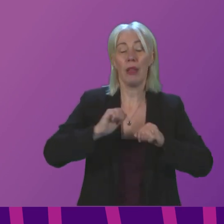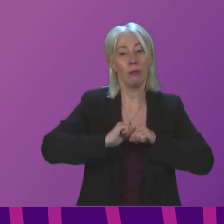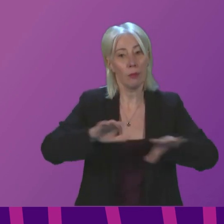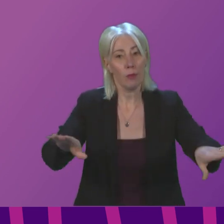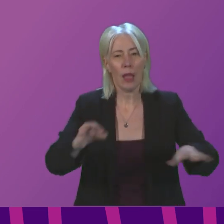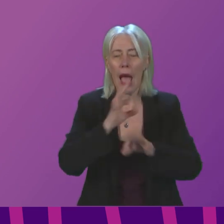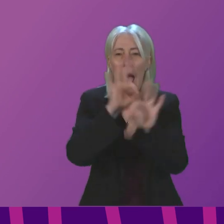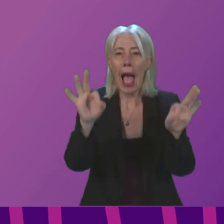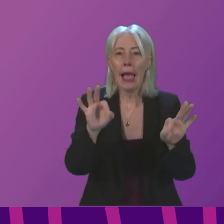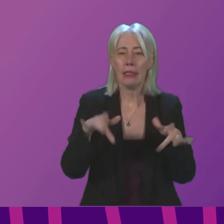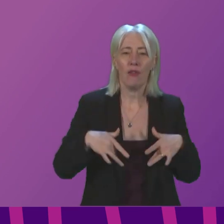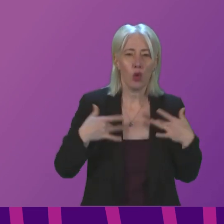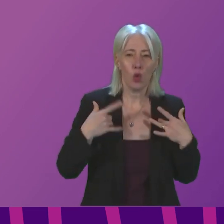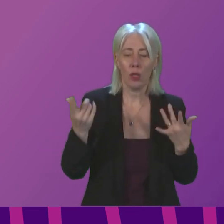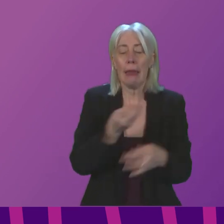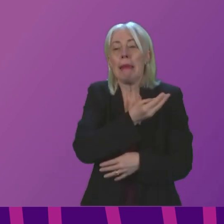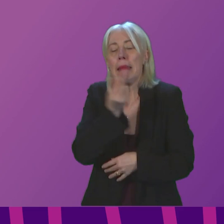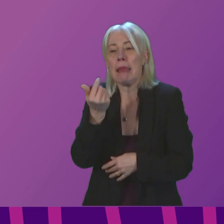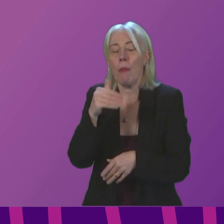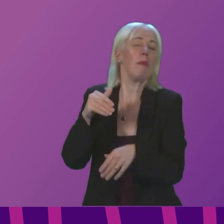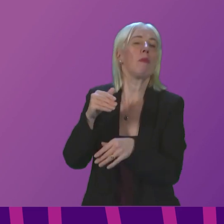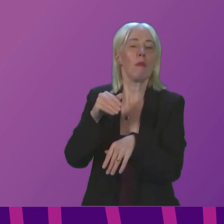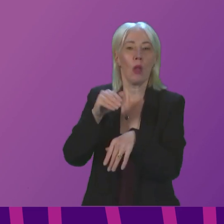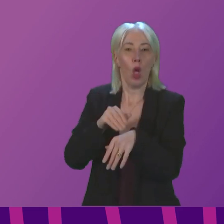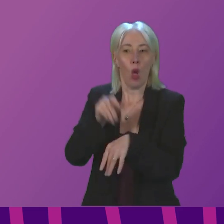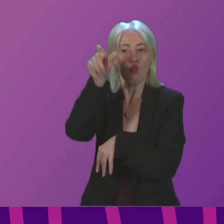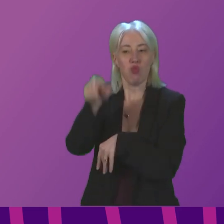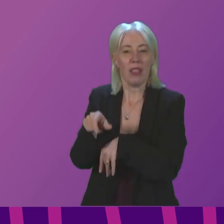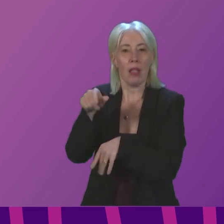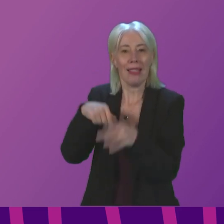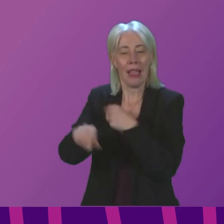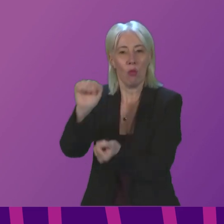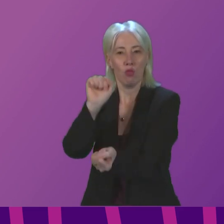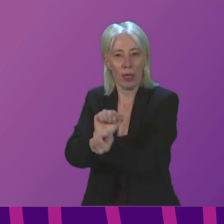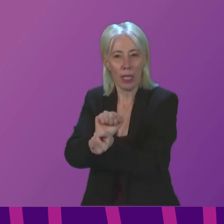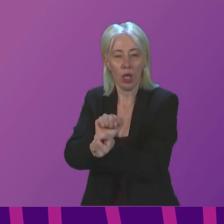certain prisoners who are serving short-term sentences could be released earlier than halfway